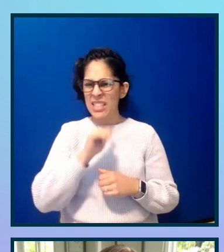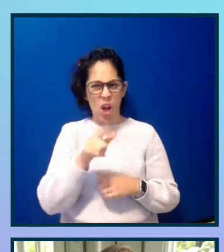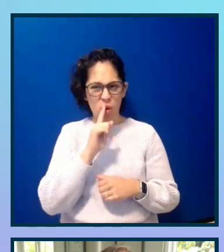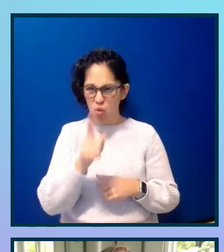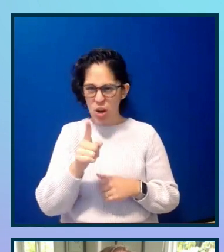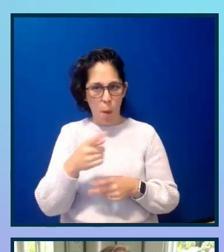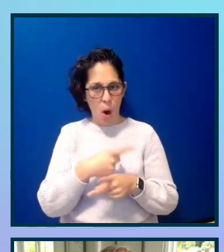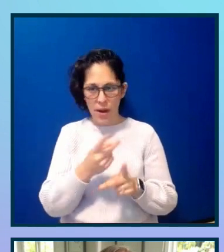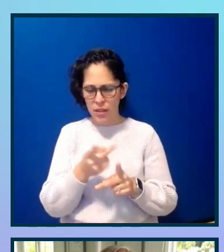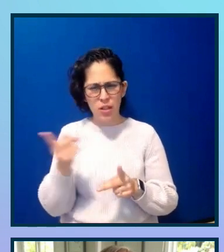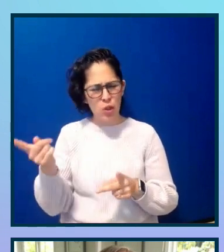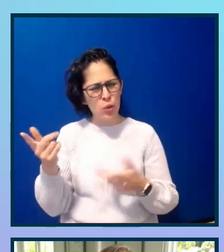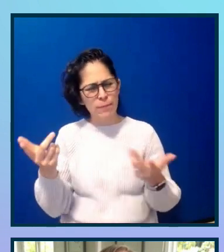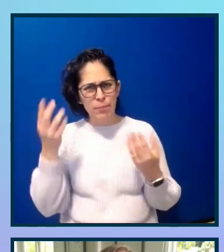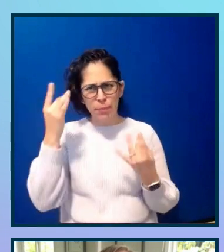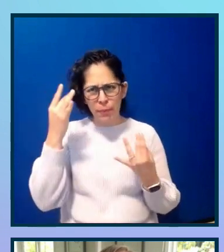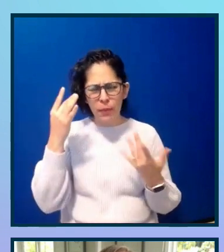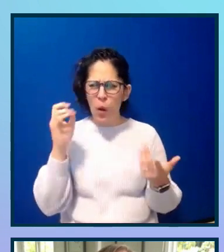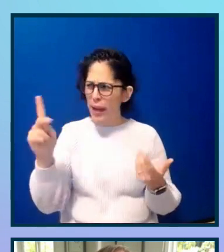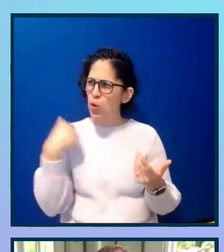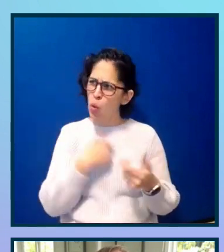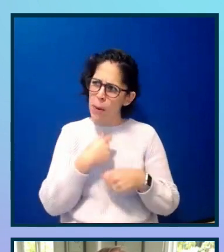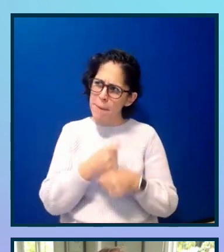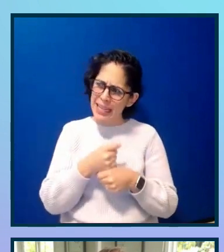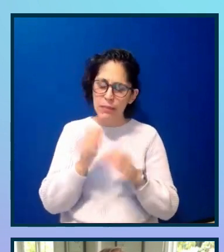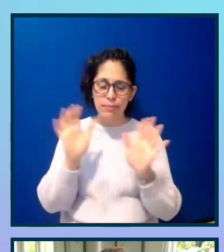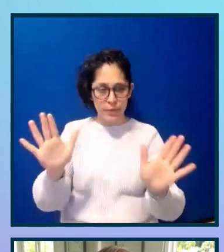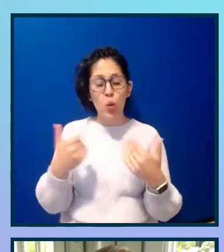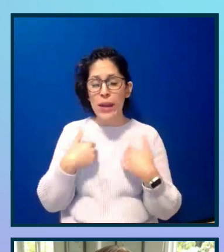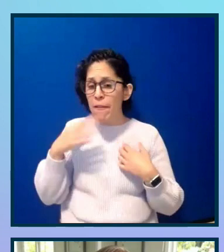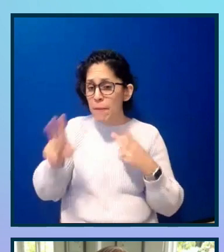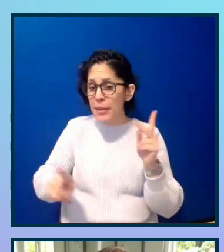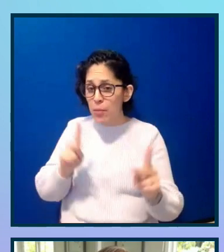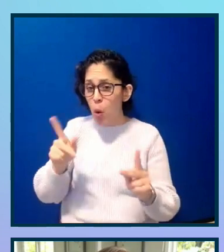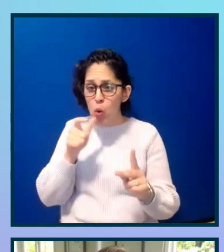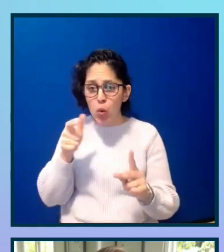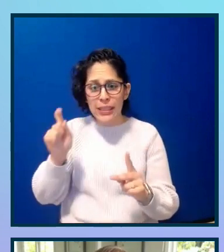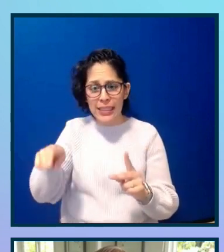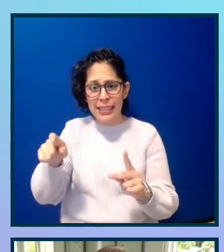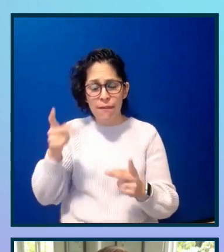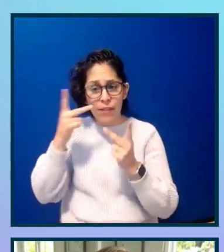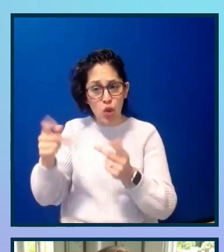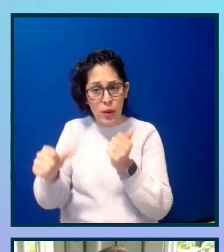And you sit there and you say, okay, so we're making, okay, so we have people who need visual assistive technologies